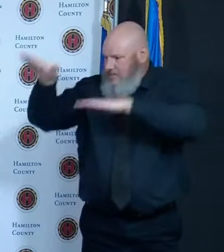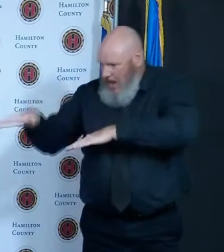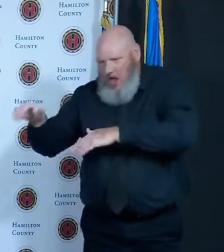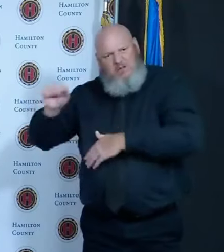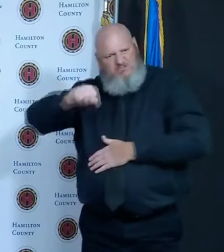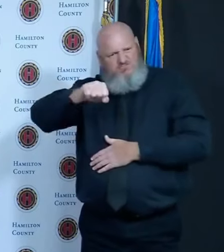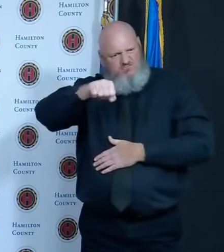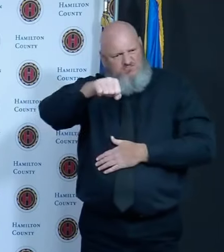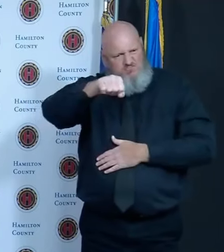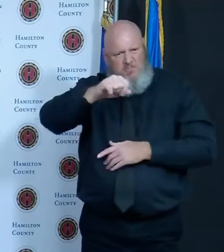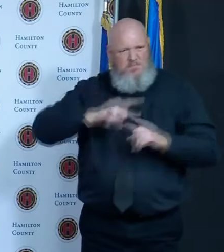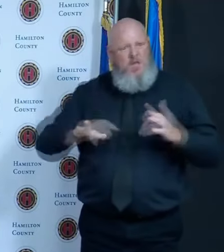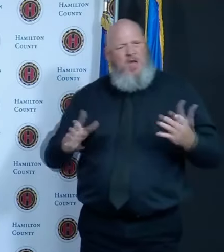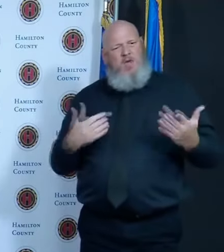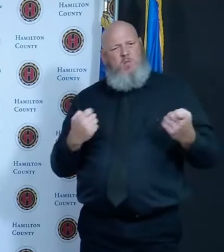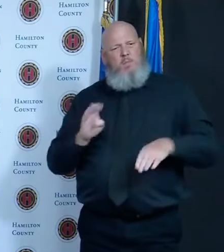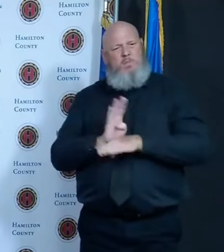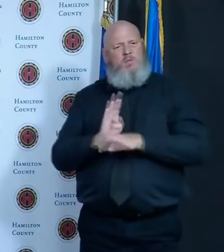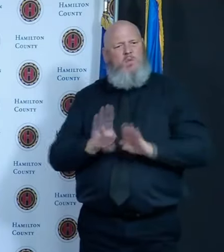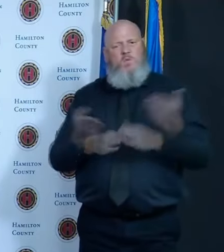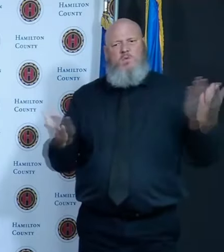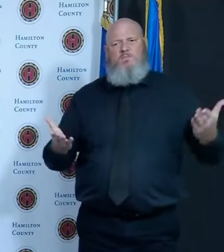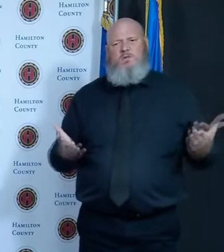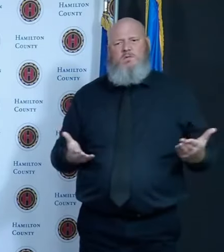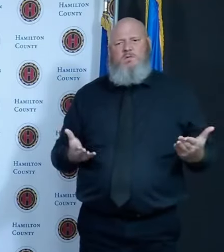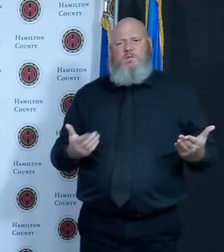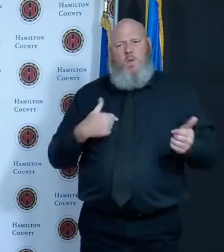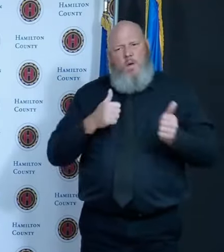home and followed the guidelines but the reality is there are things that we now